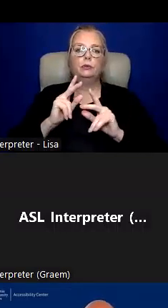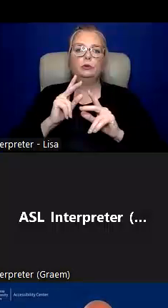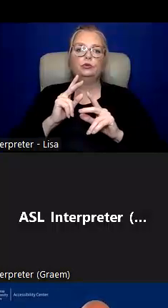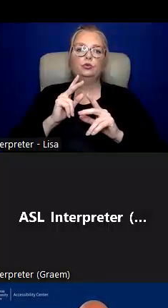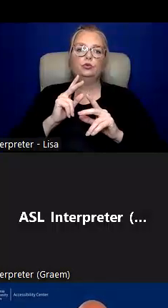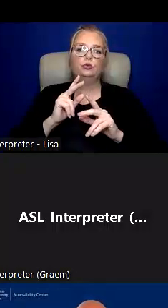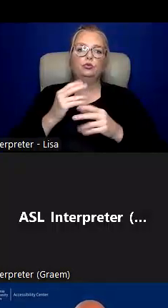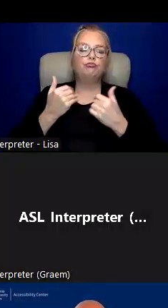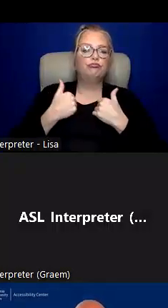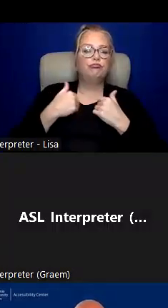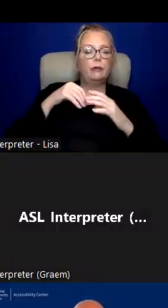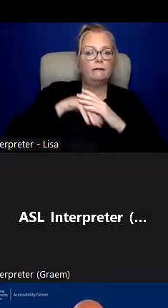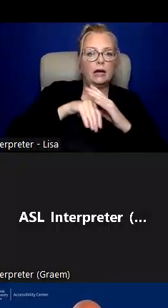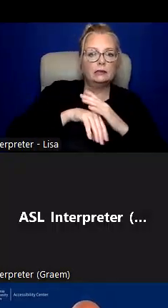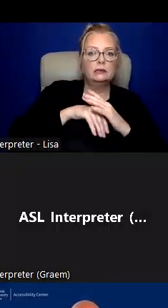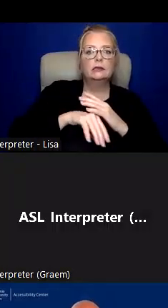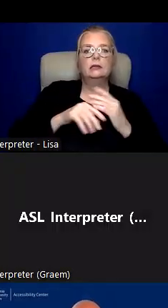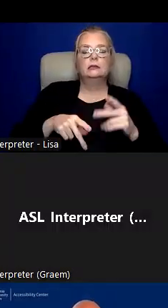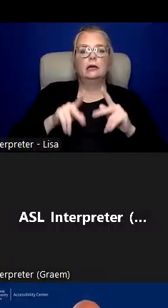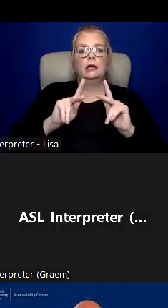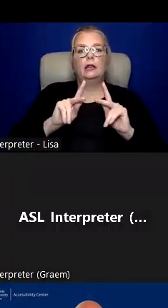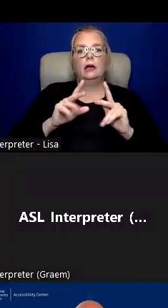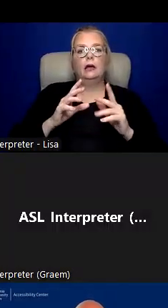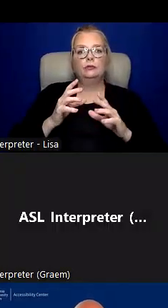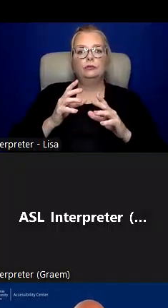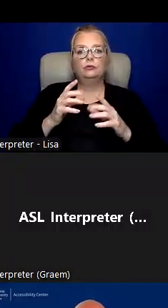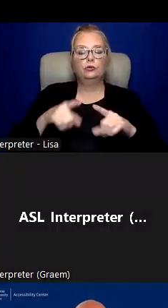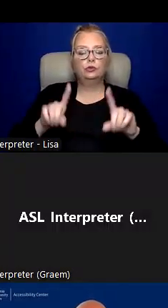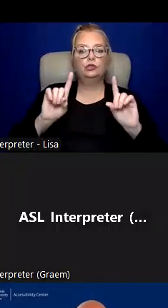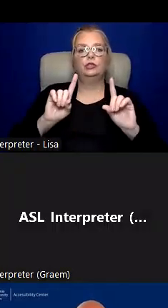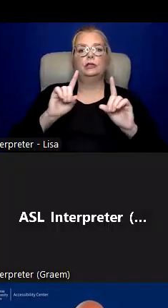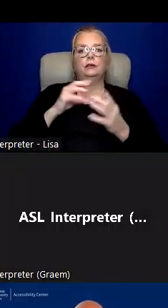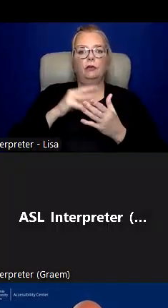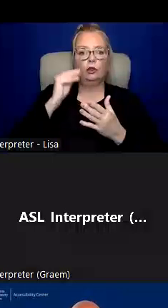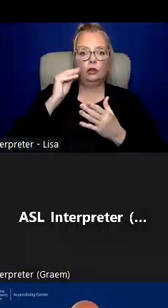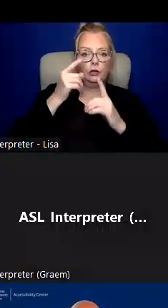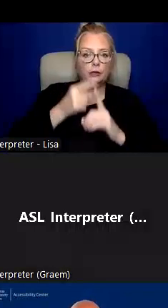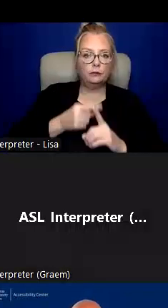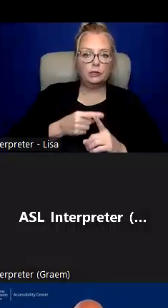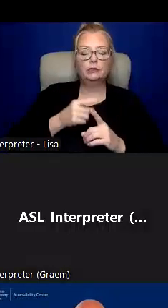but it allows them to achieve the same learning objectives, receive the same information, and participate as equally